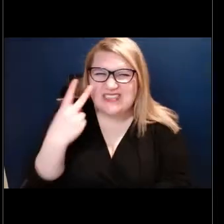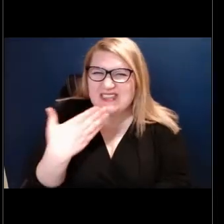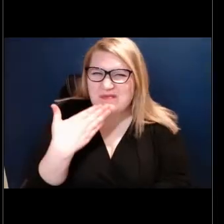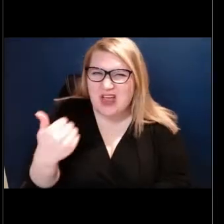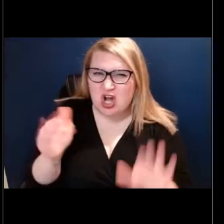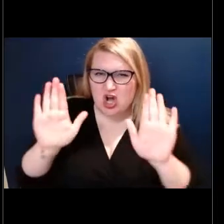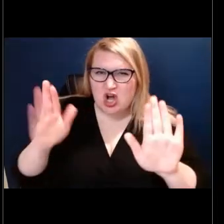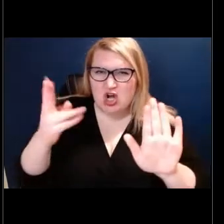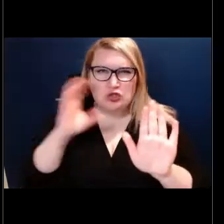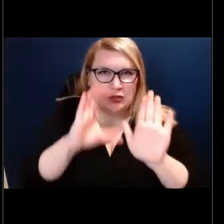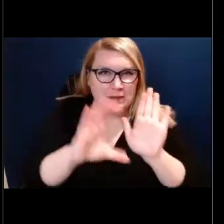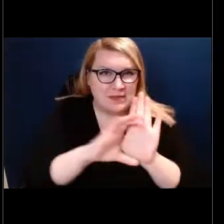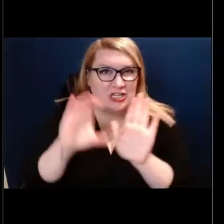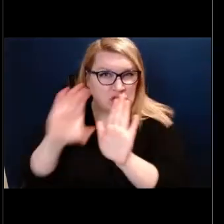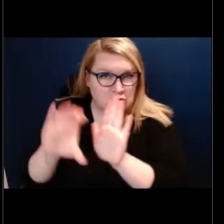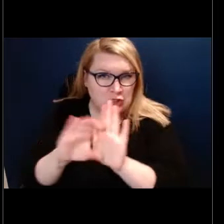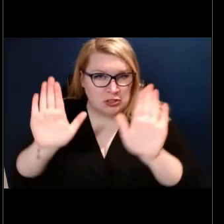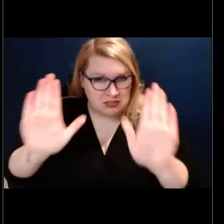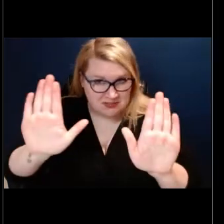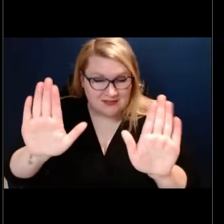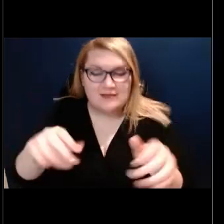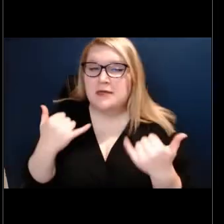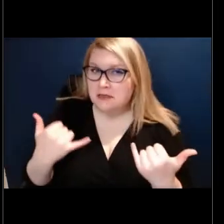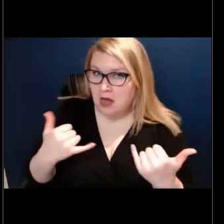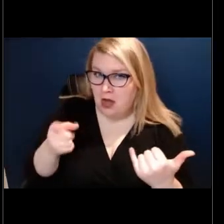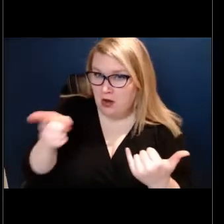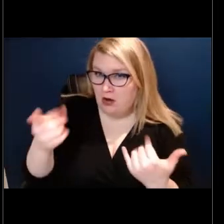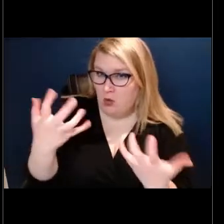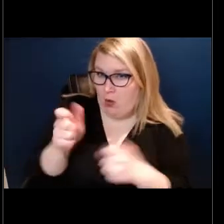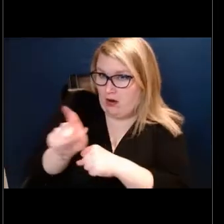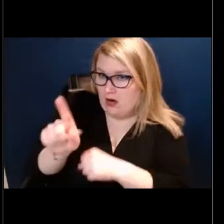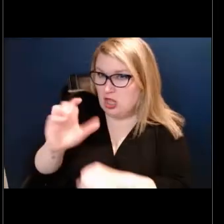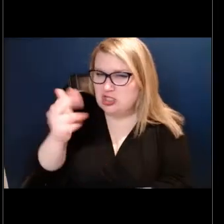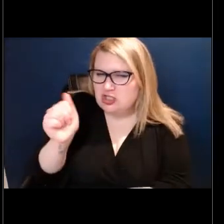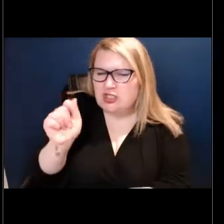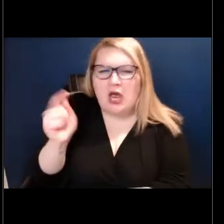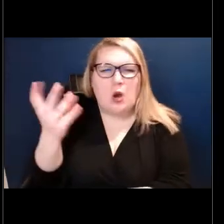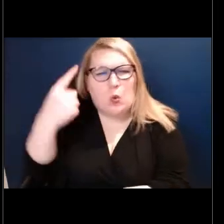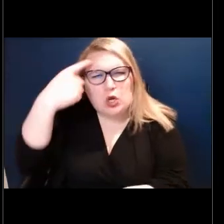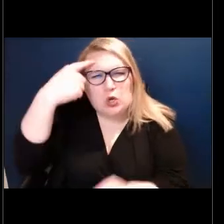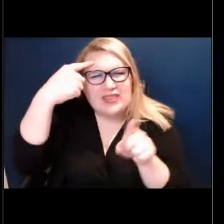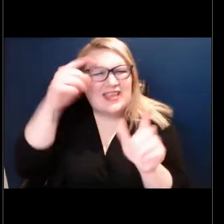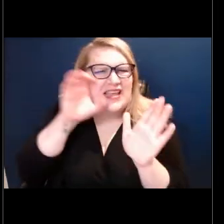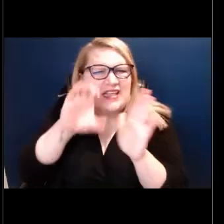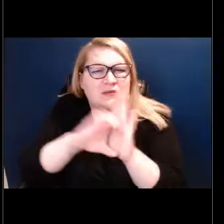Again, if you want to drop in the chat box, what you think that image is, and this is happening